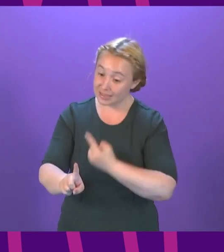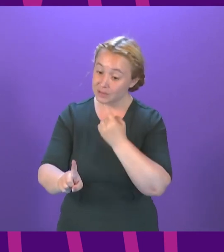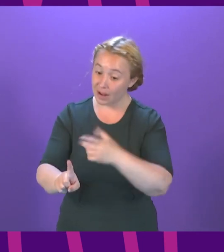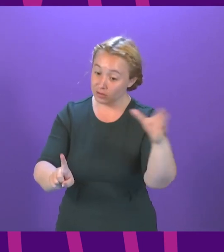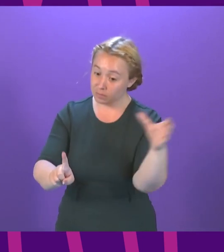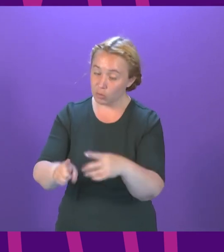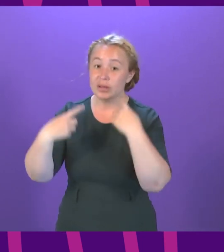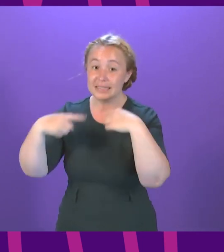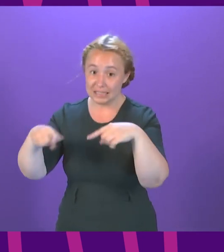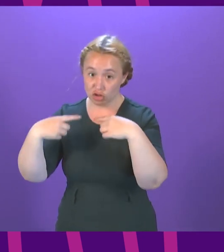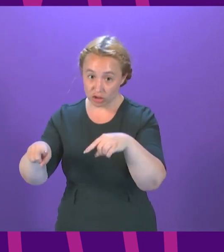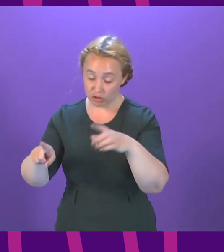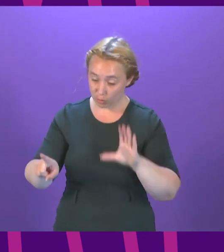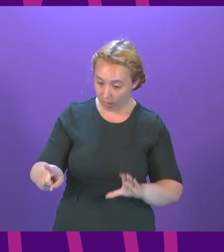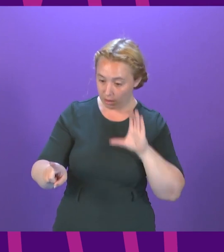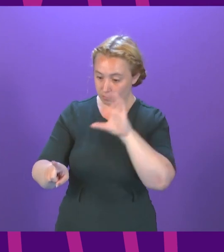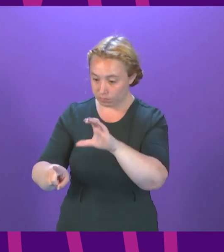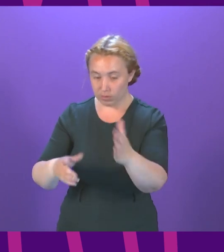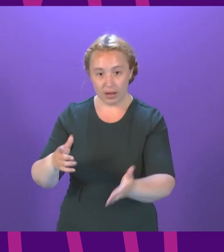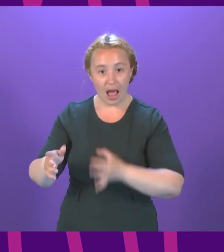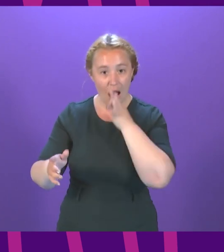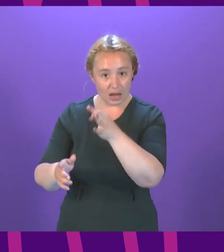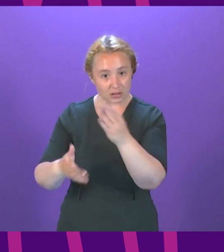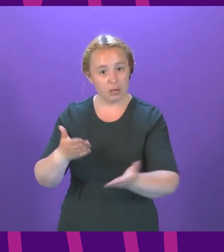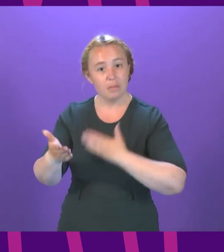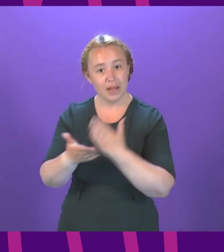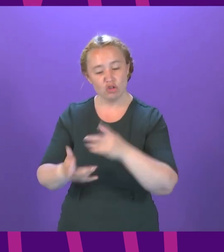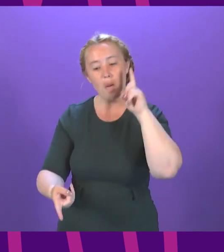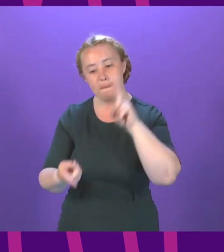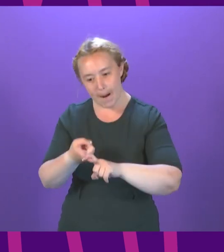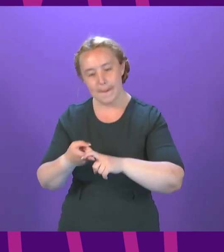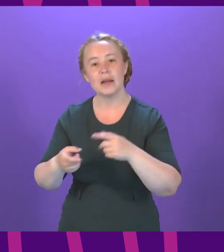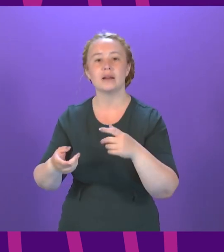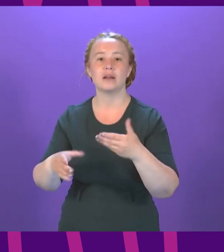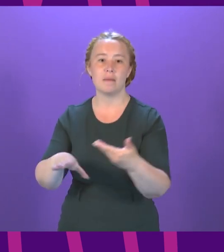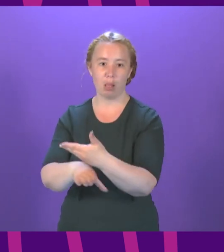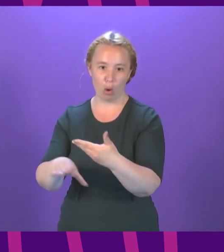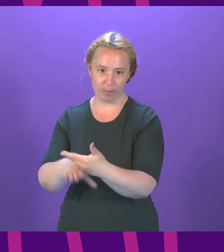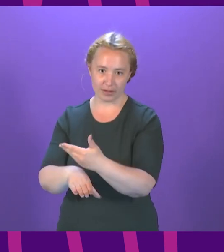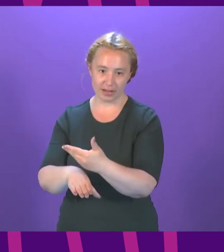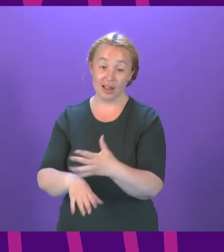provide permanent employment. I agree that we need as many teachers as possible in our schools right